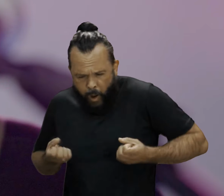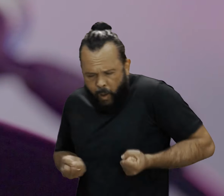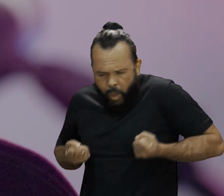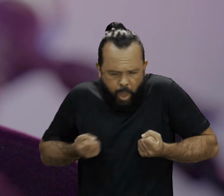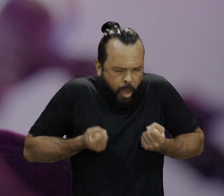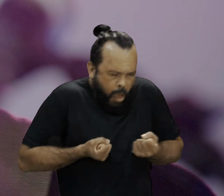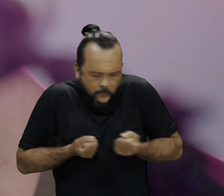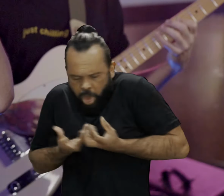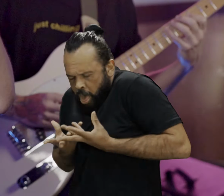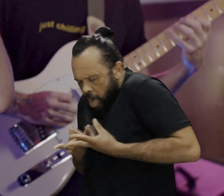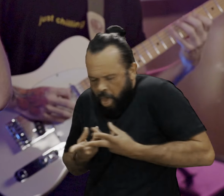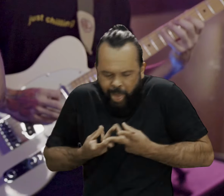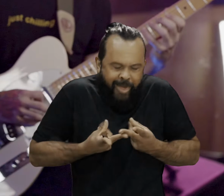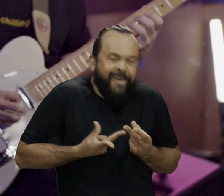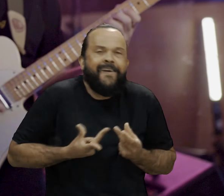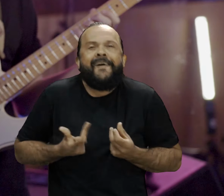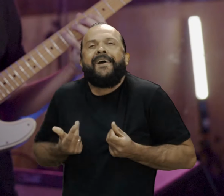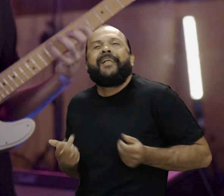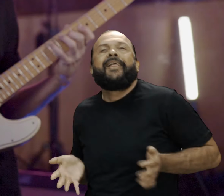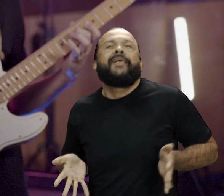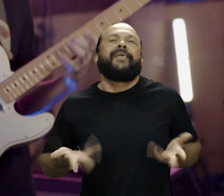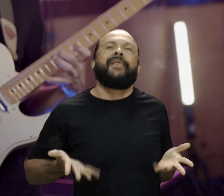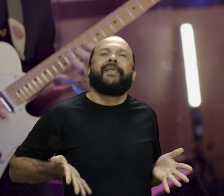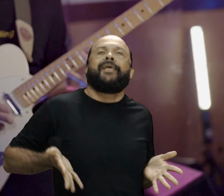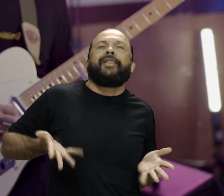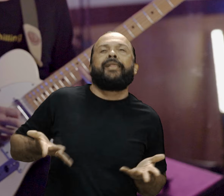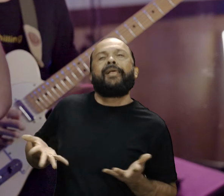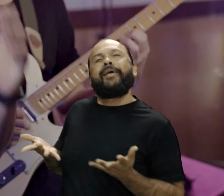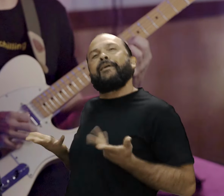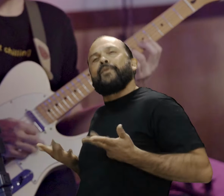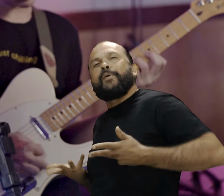I'm light as air